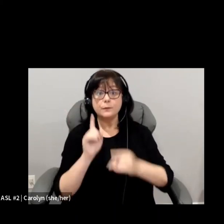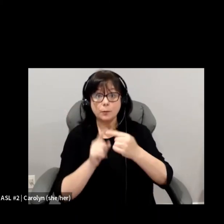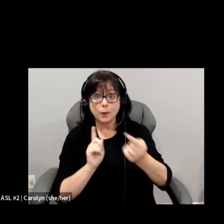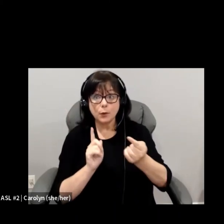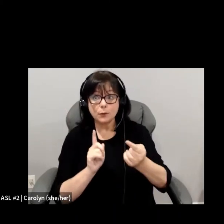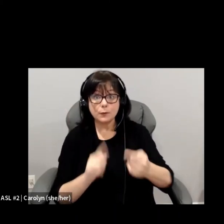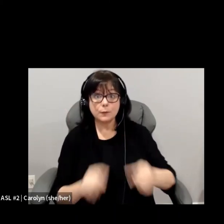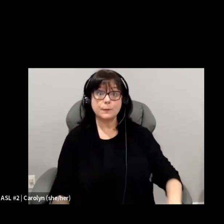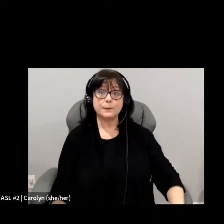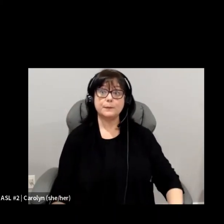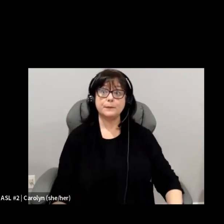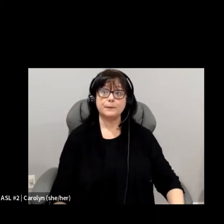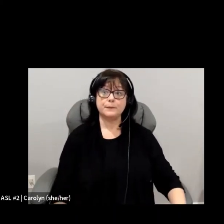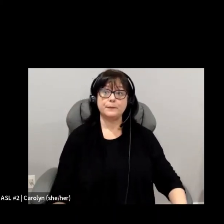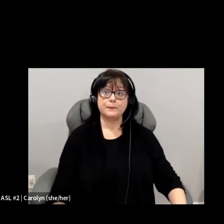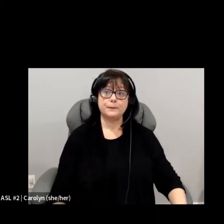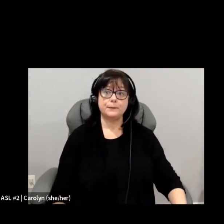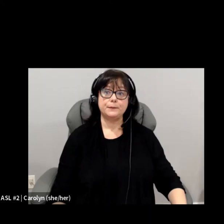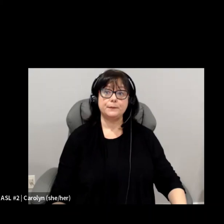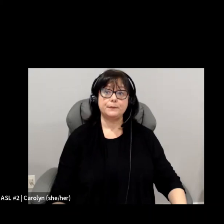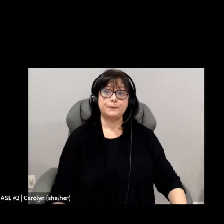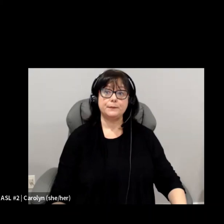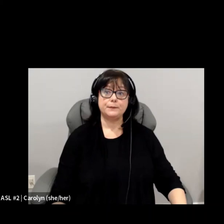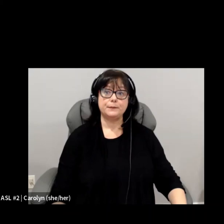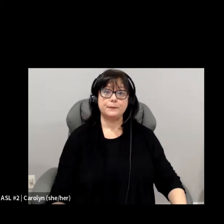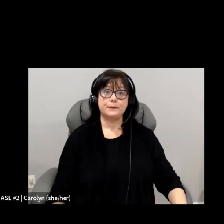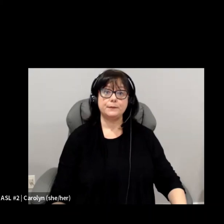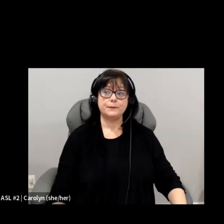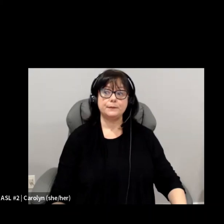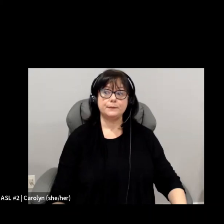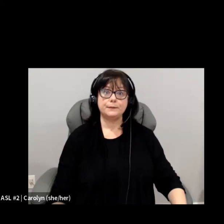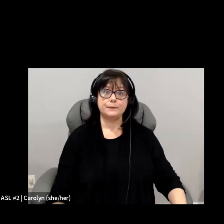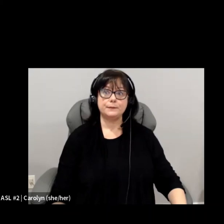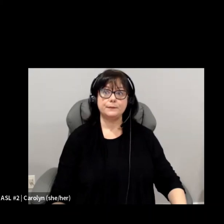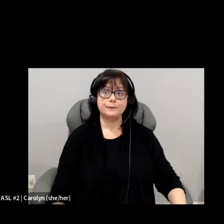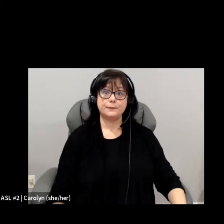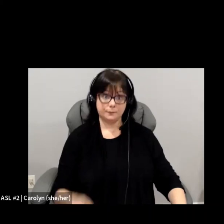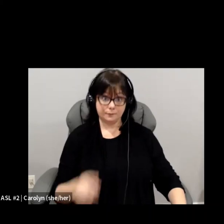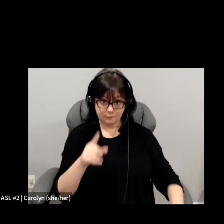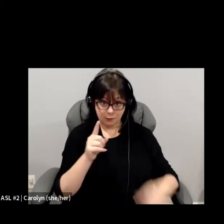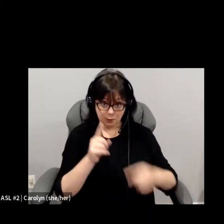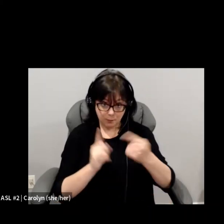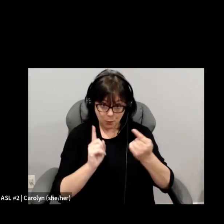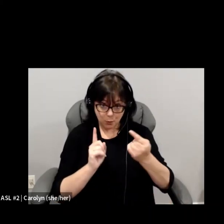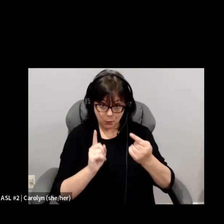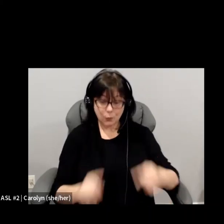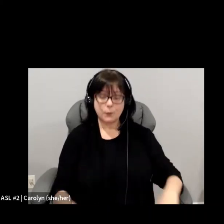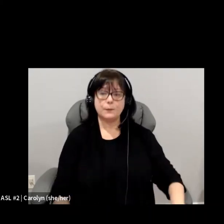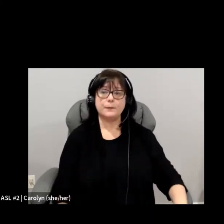Laura Upans : ARE YOU OPPOSED? NOTED.